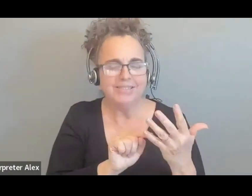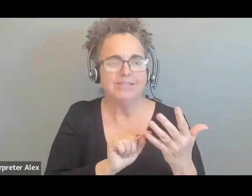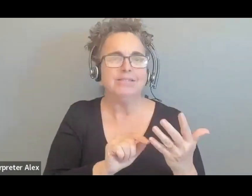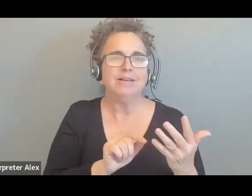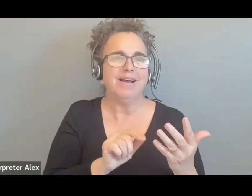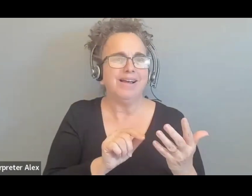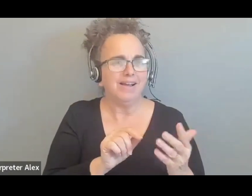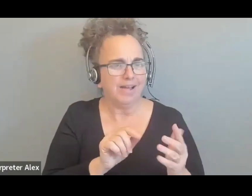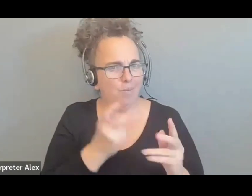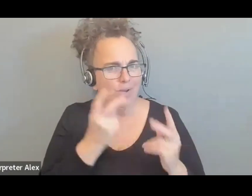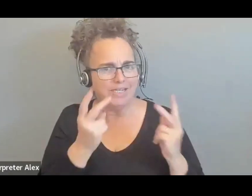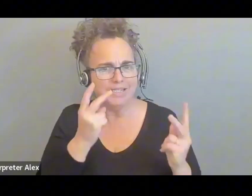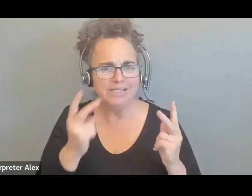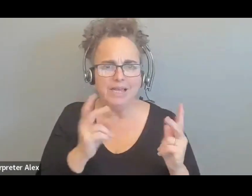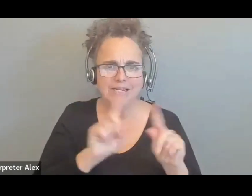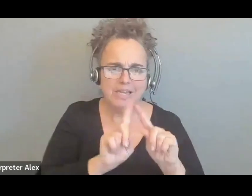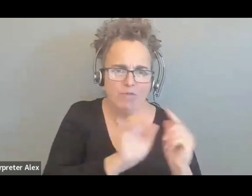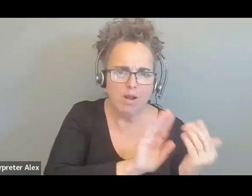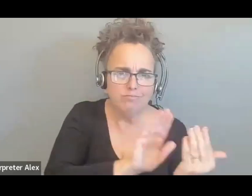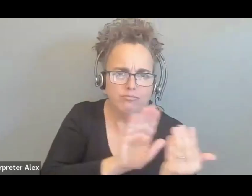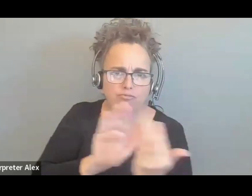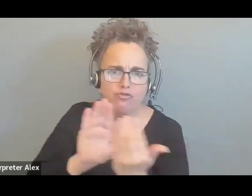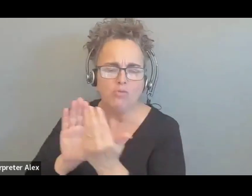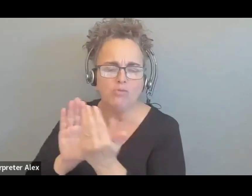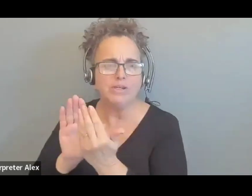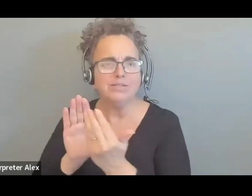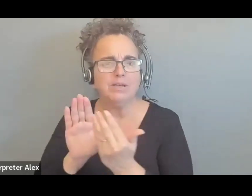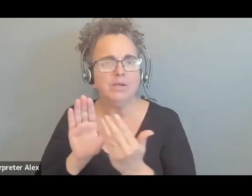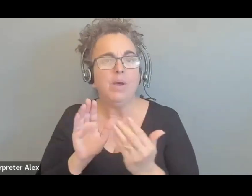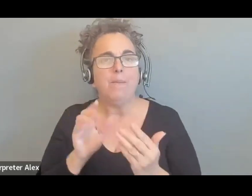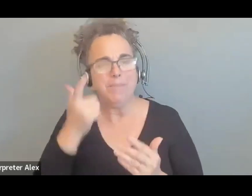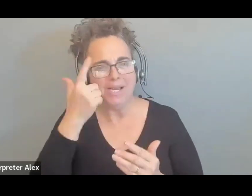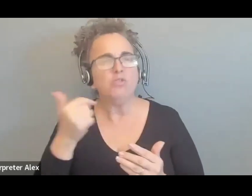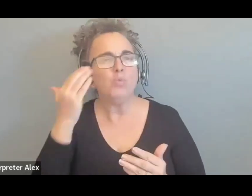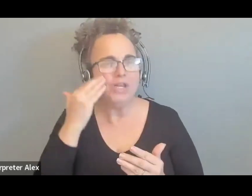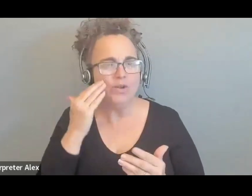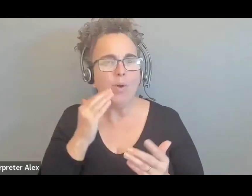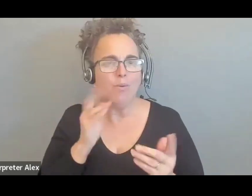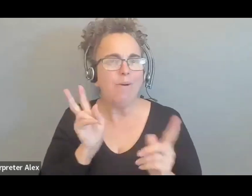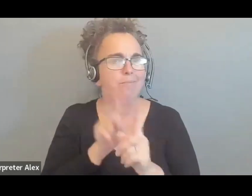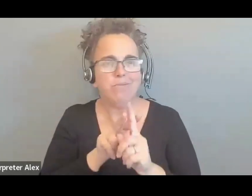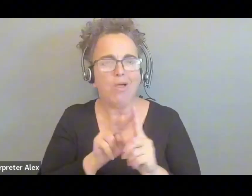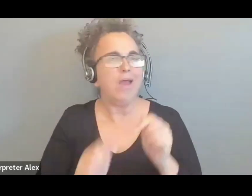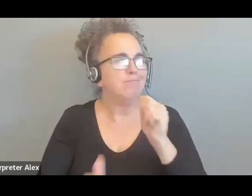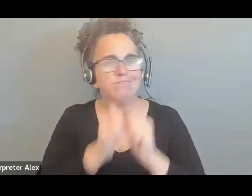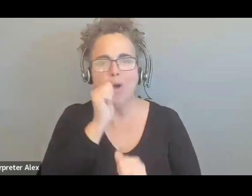or approaches that we want to take because we know that it will be the most usable,